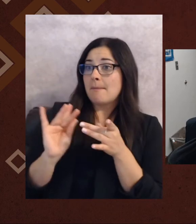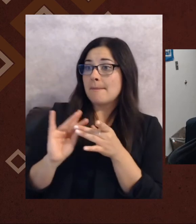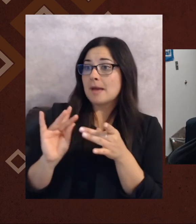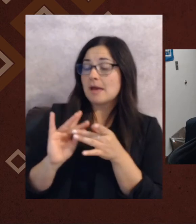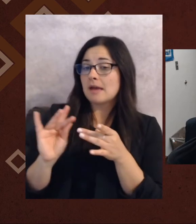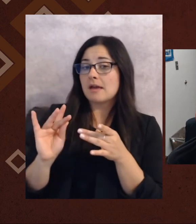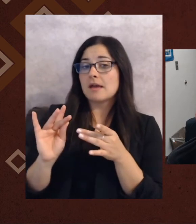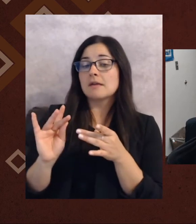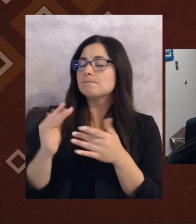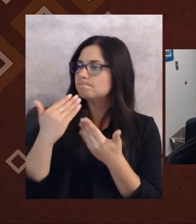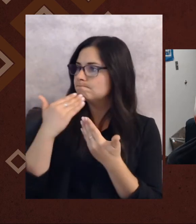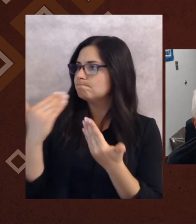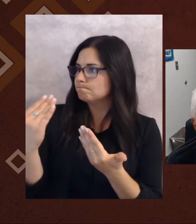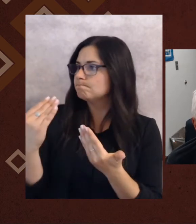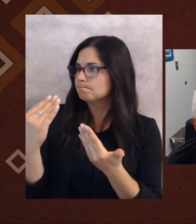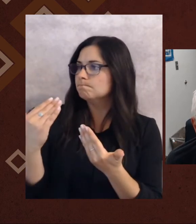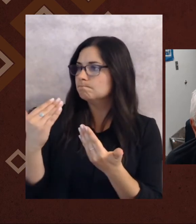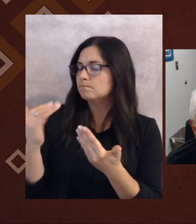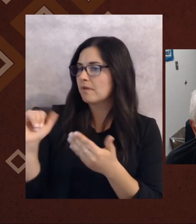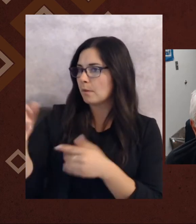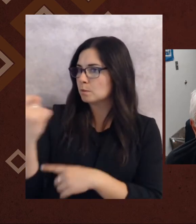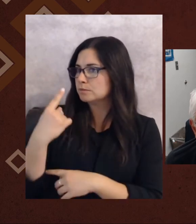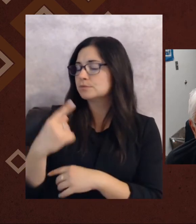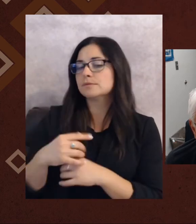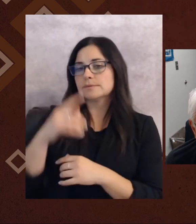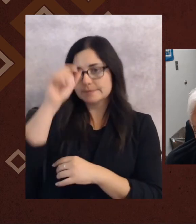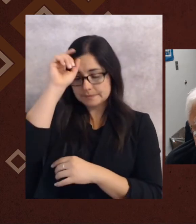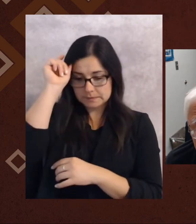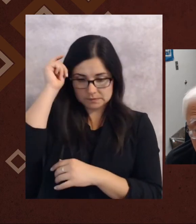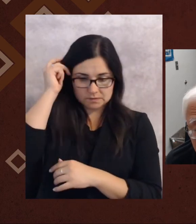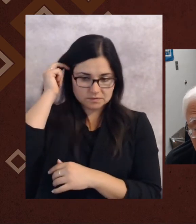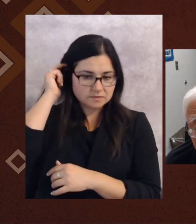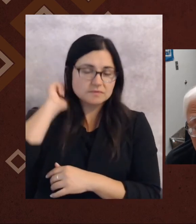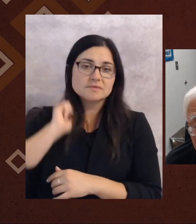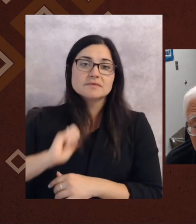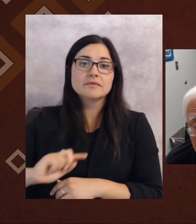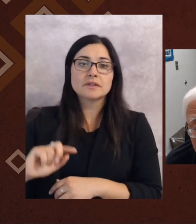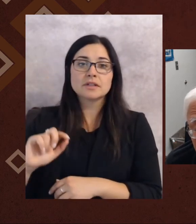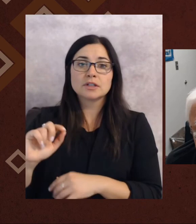thank you for your comment. It shows that you recognize that